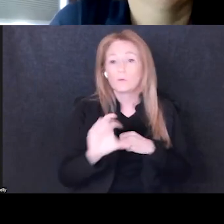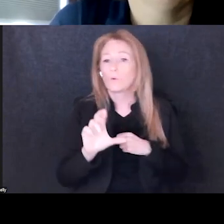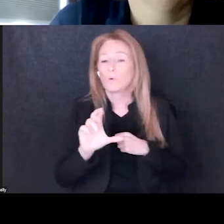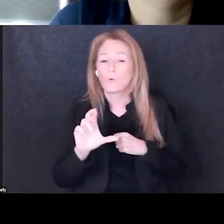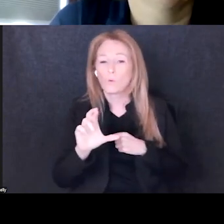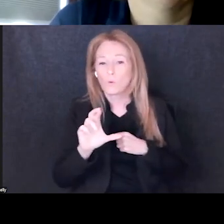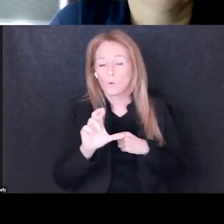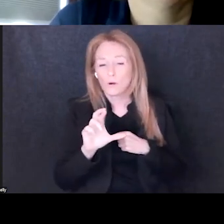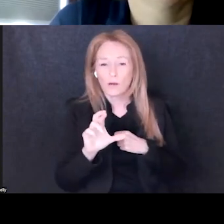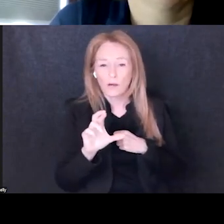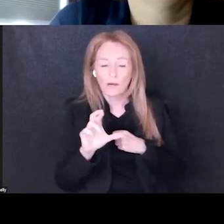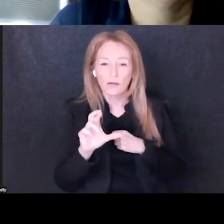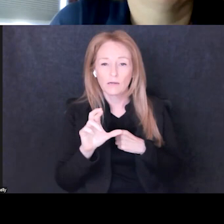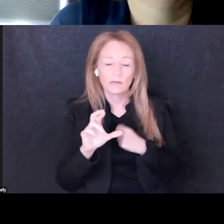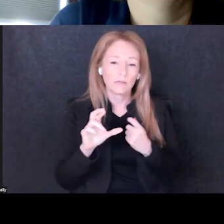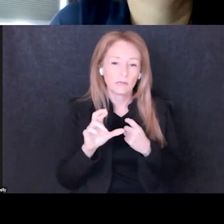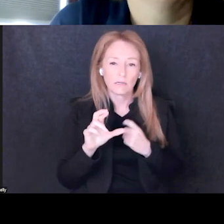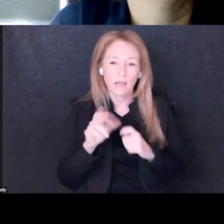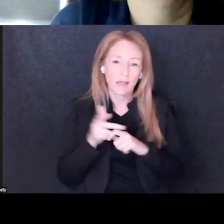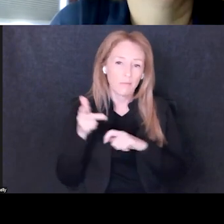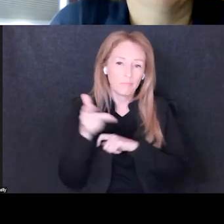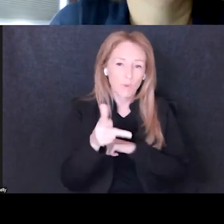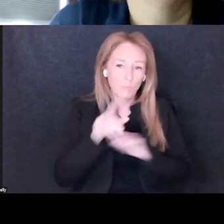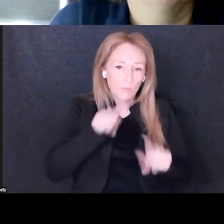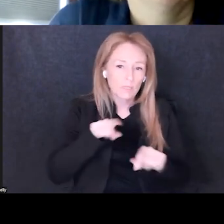RESPONSE OR POLICE.